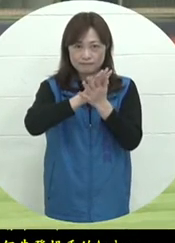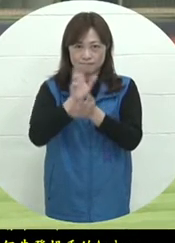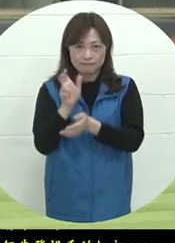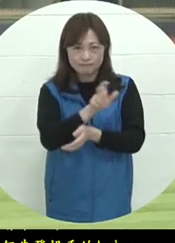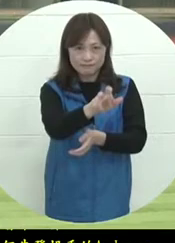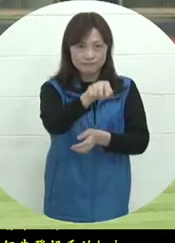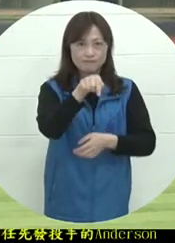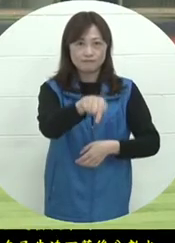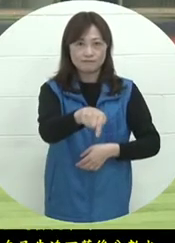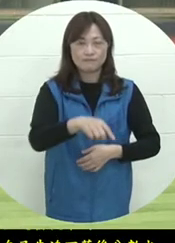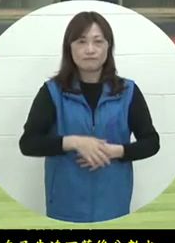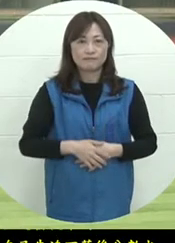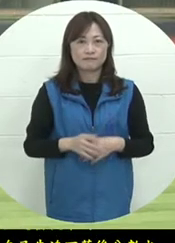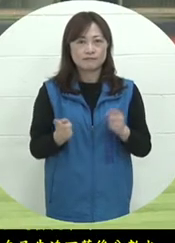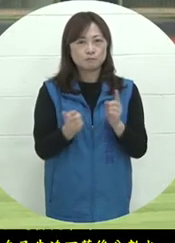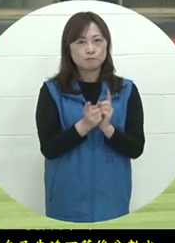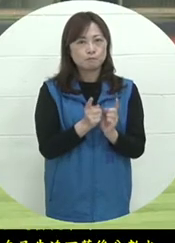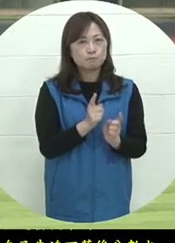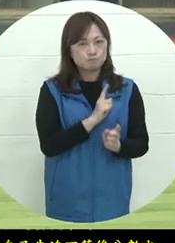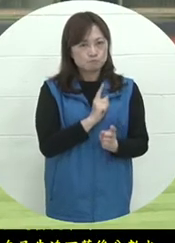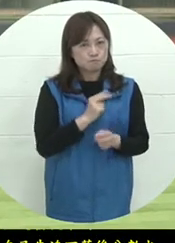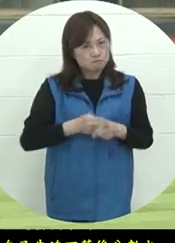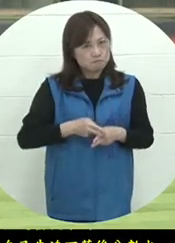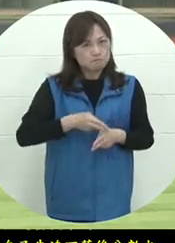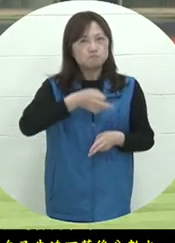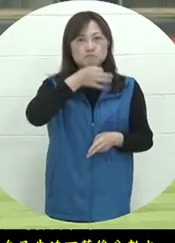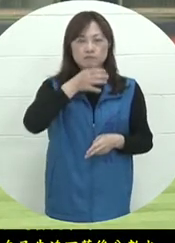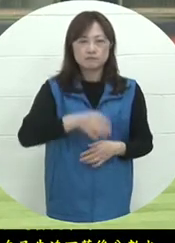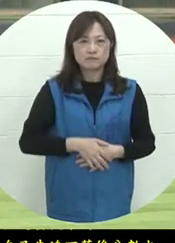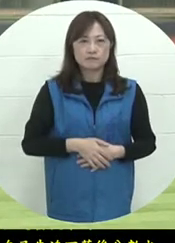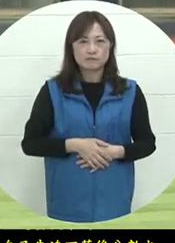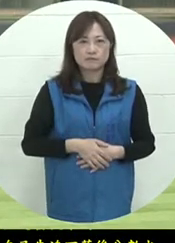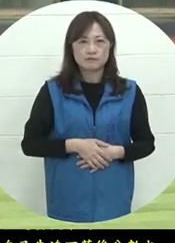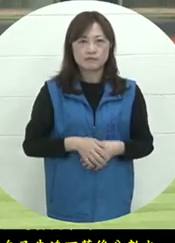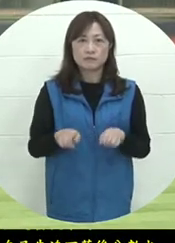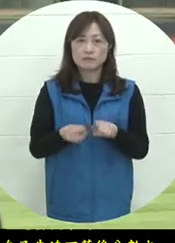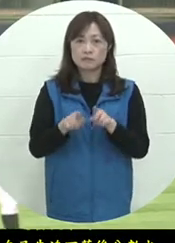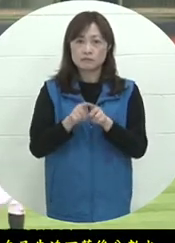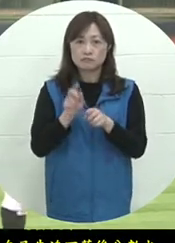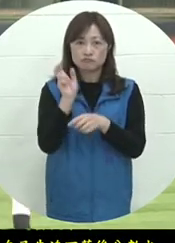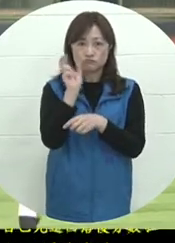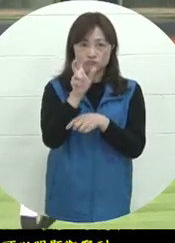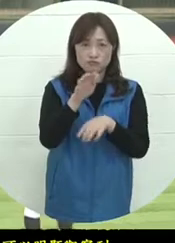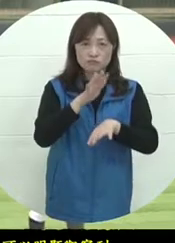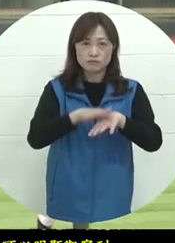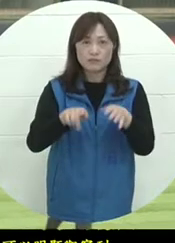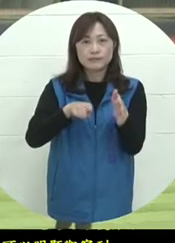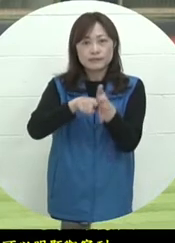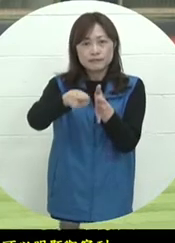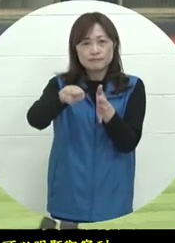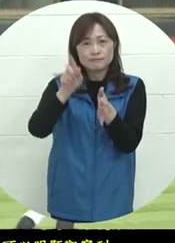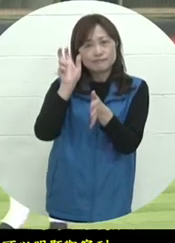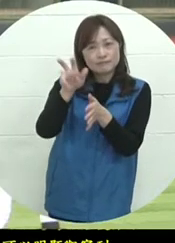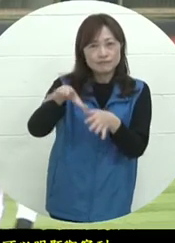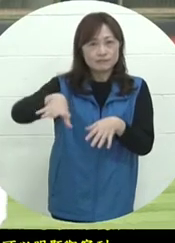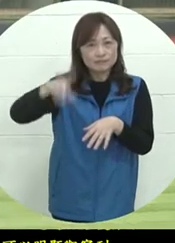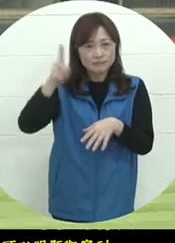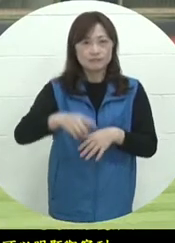seems to be very confident in his change ball. He is the other way around. Generally, pitchers will use this straight ball in front of the first and second strike to grab